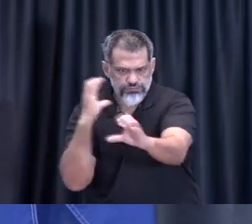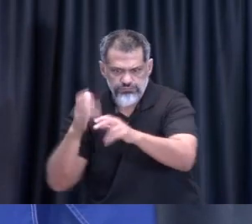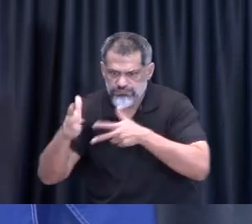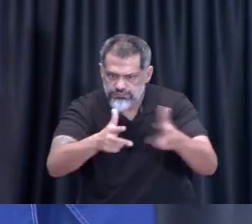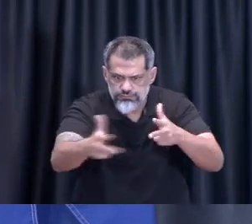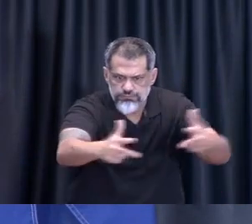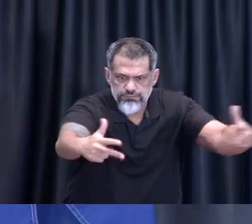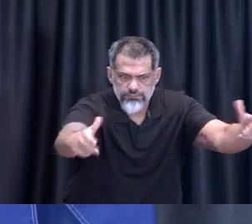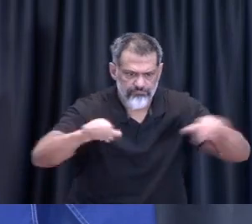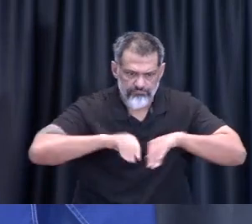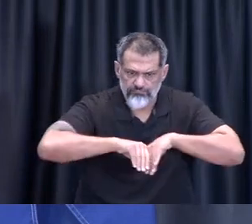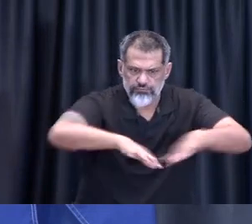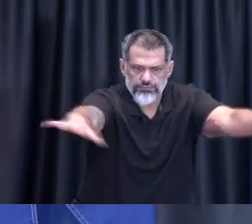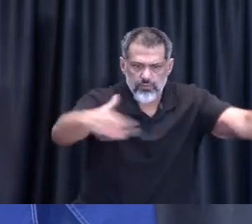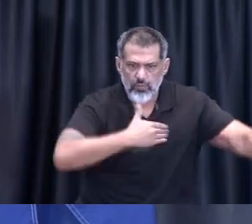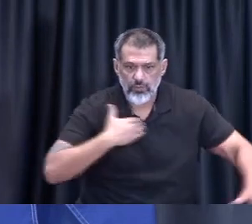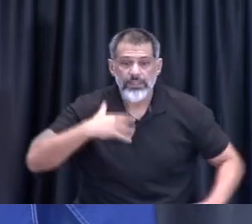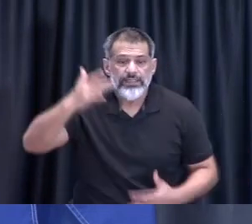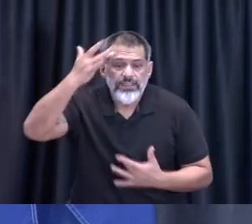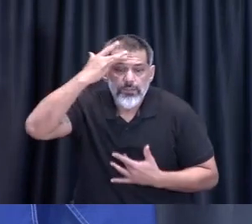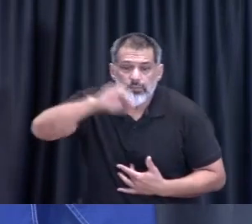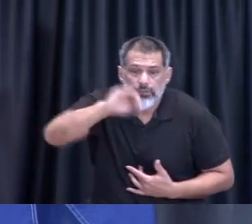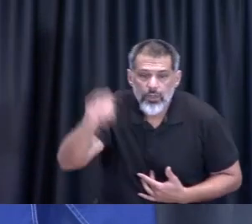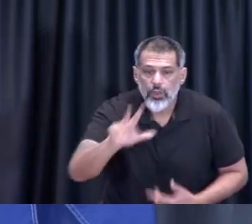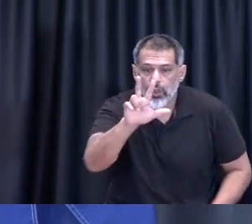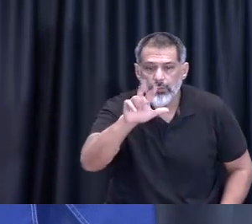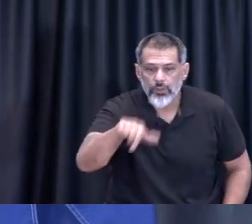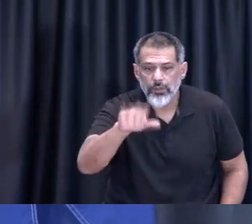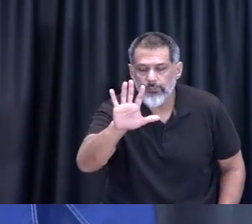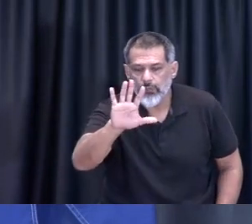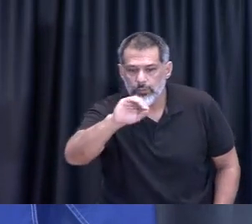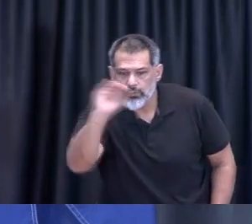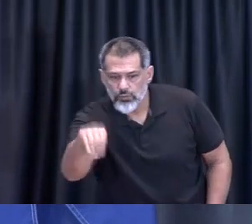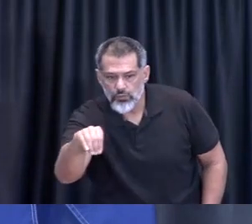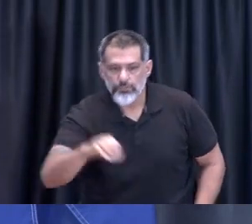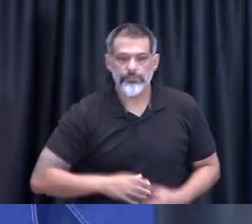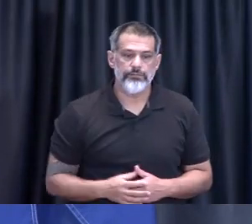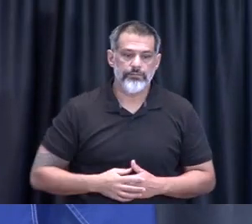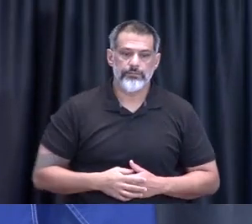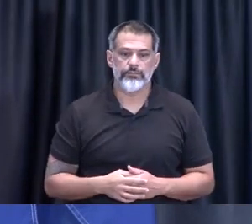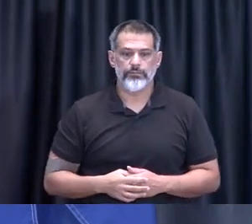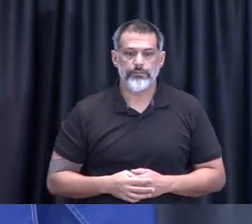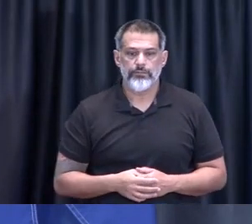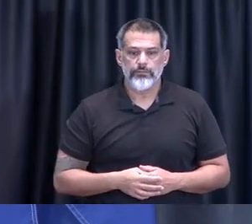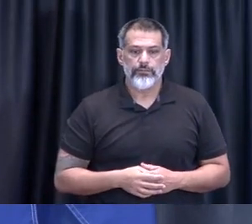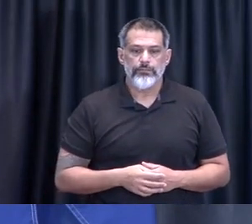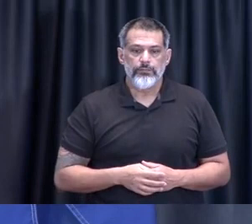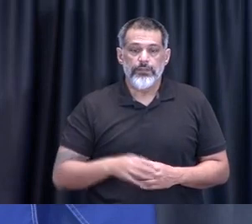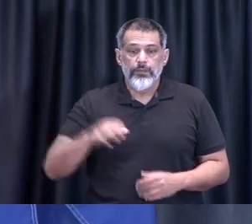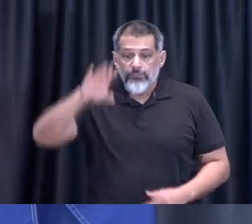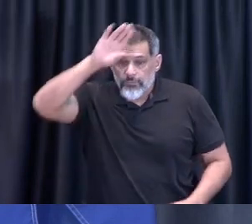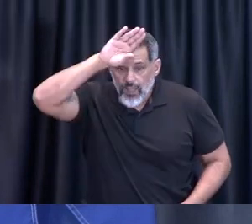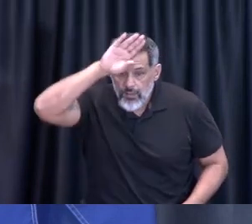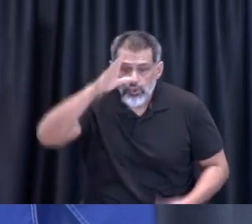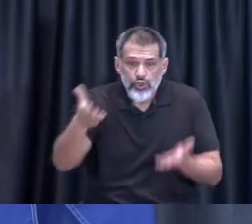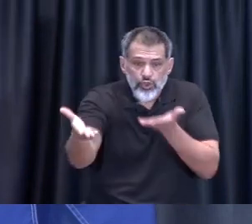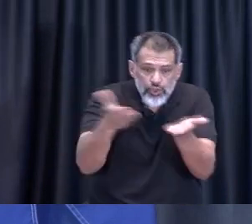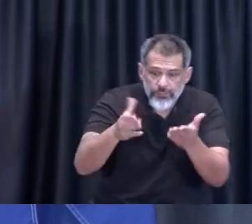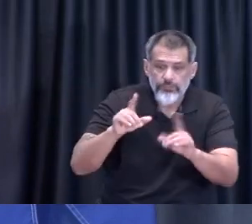and an unplanned absence rate of 3.5 per cent. Fire Services are continuing to respond to additional low priority paramedic